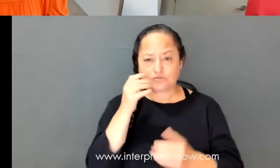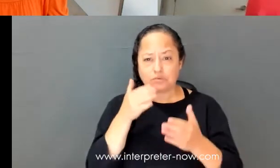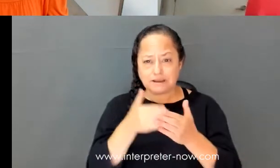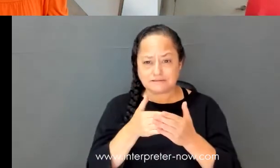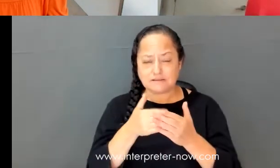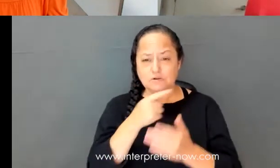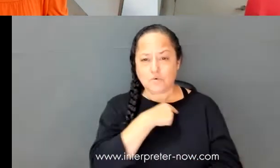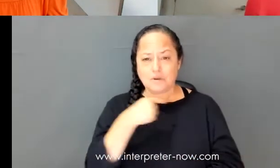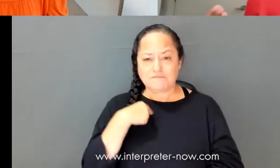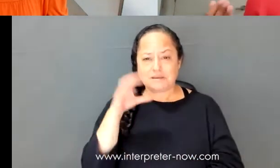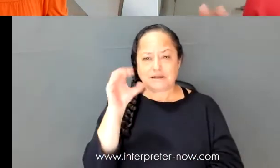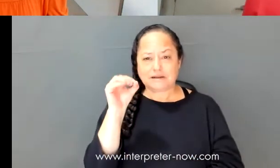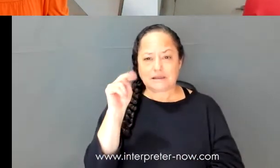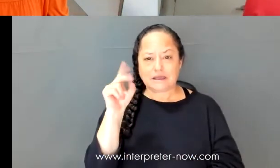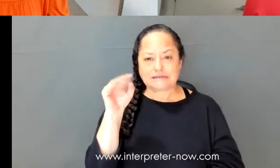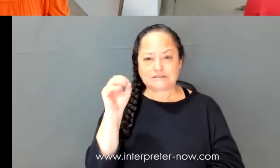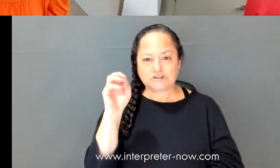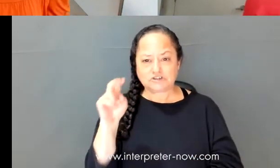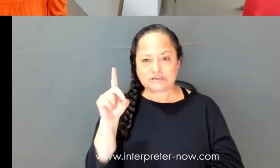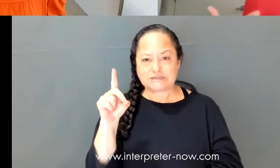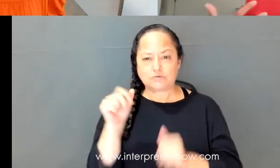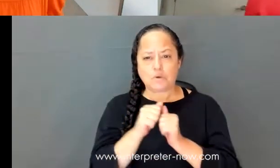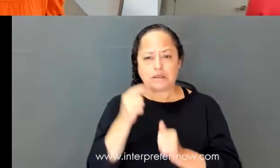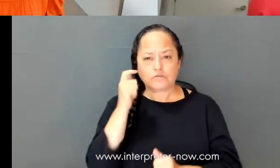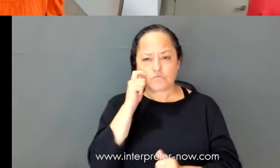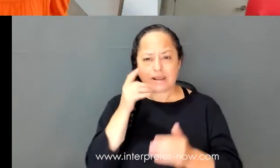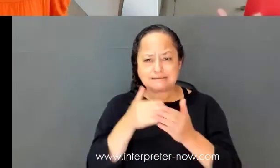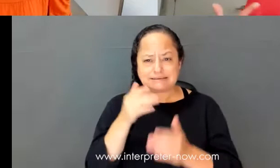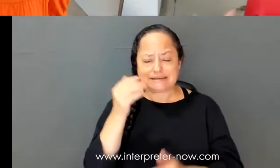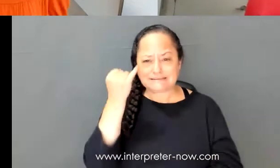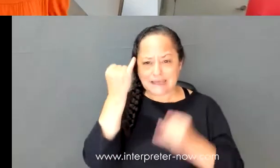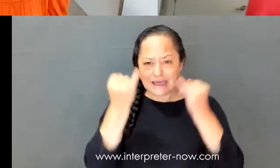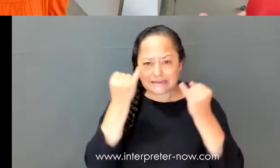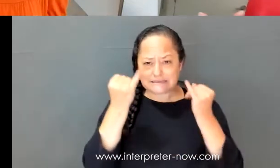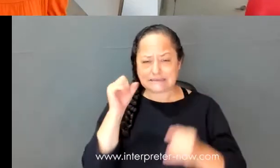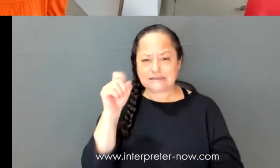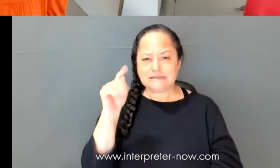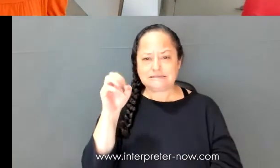We have been conditioned with racist ideas and stereotypes and notions and biases of